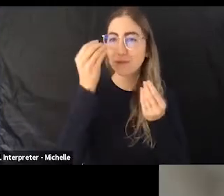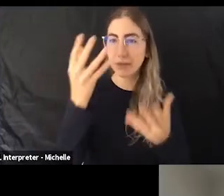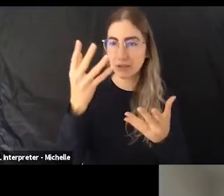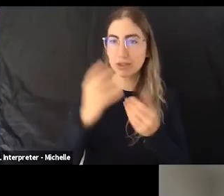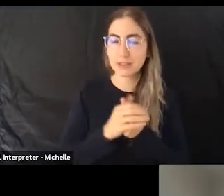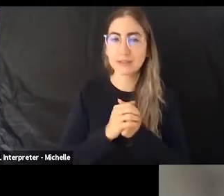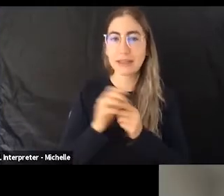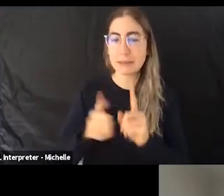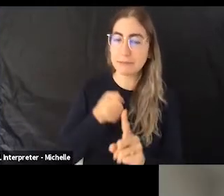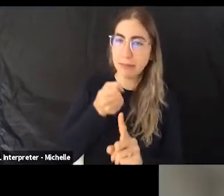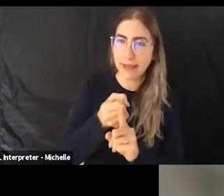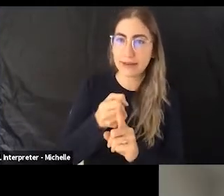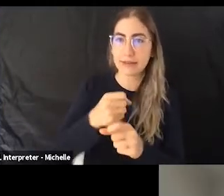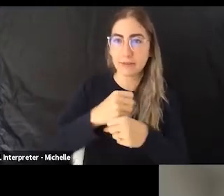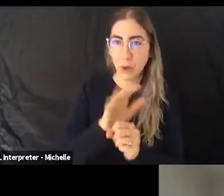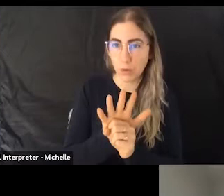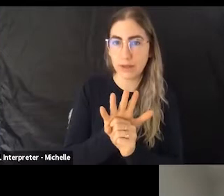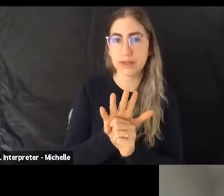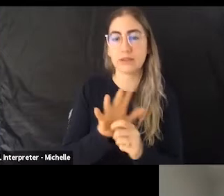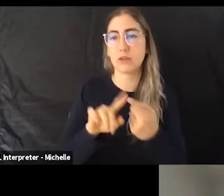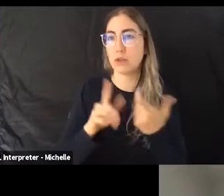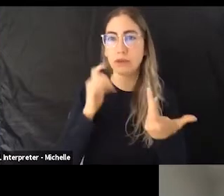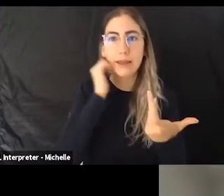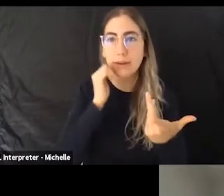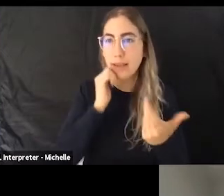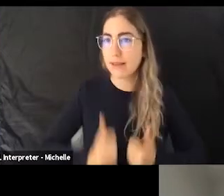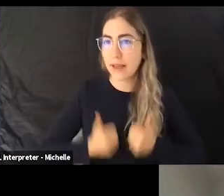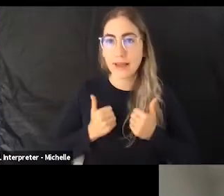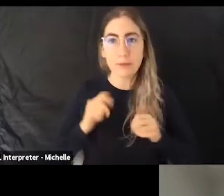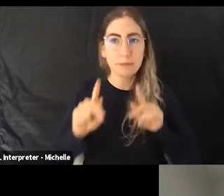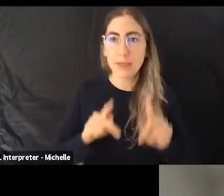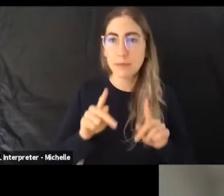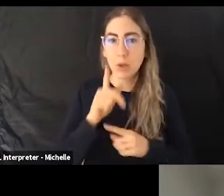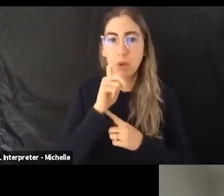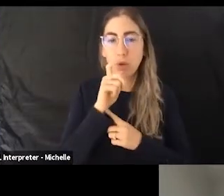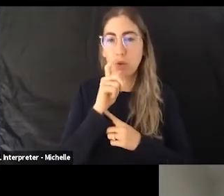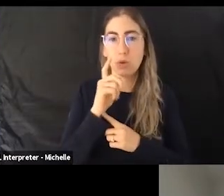INFORMATION, IMPACT THAT THE PANDEMIC HAS HAD ON THE THE DAY-TO-DAY LIVES OF PEOPLE WHO DAY-TO-DAY LIVES OF PEOPLE WHO EXPERIENCE HEARING LOSS AND